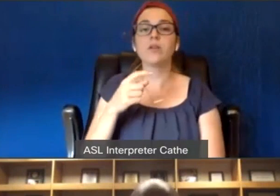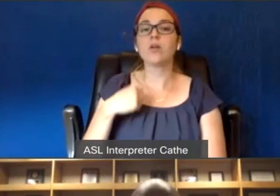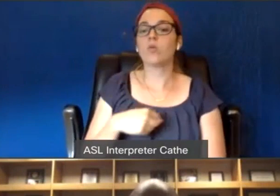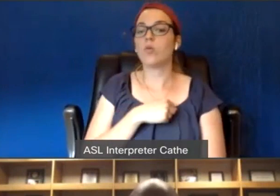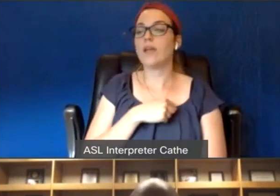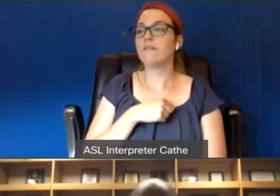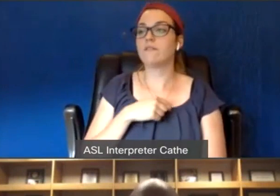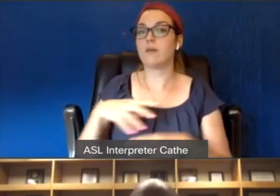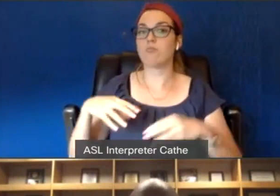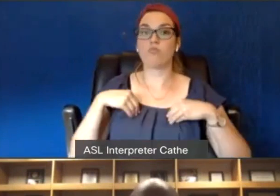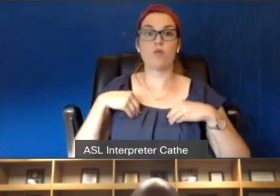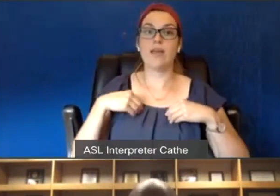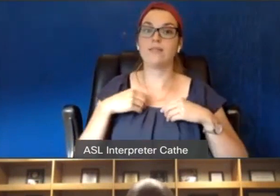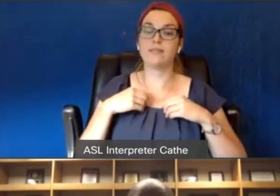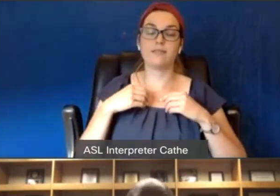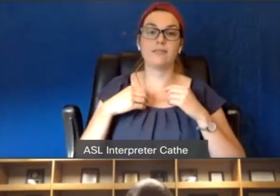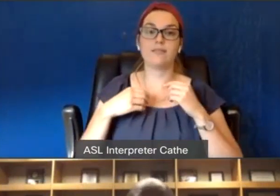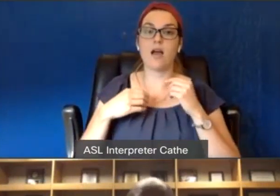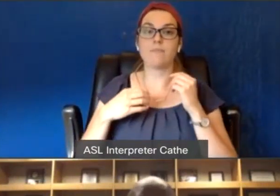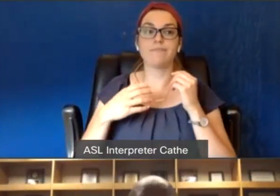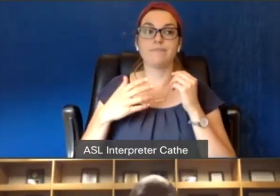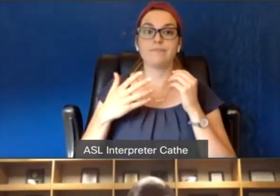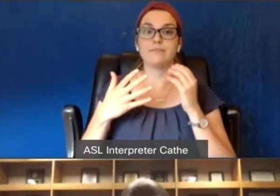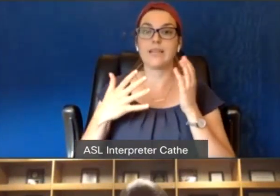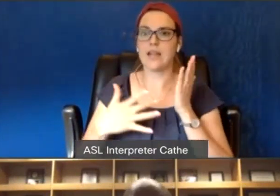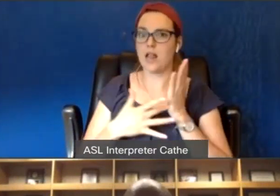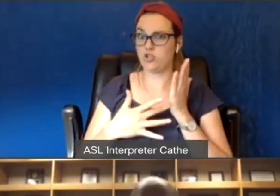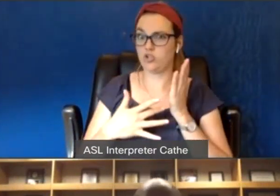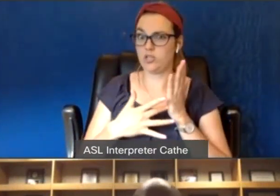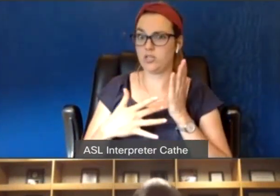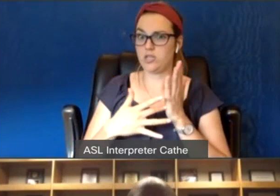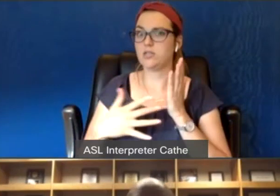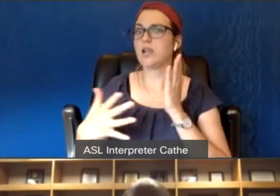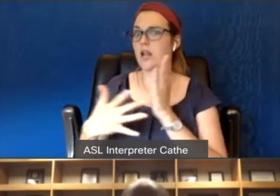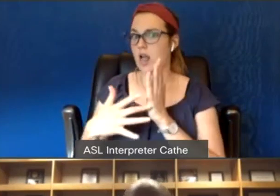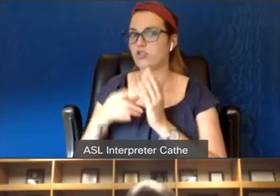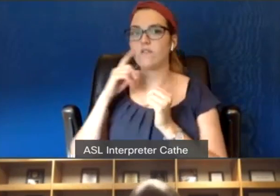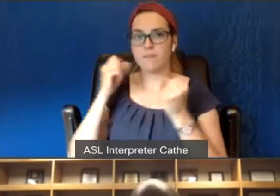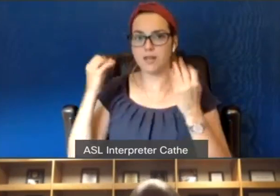Even though the best practices a lot of times our clients enjoy coming to court, it might be a highlight in their day,